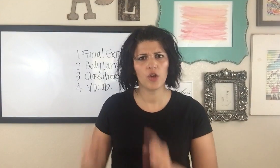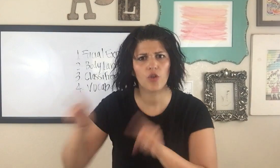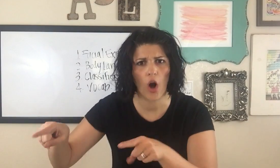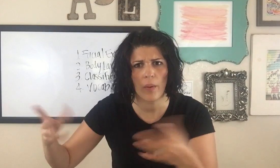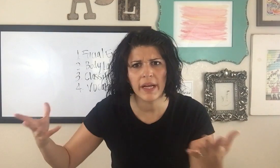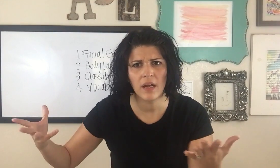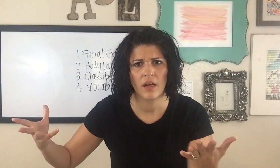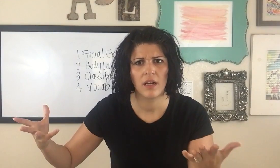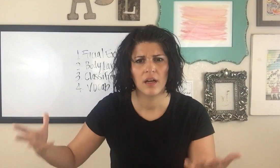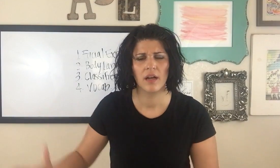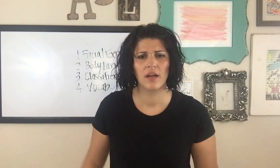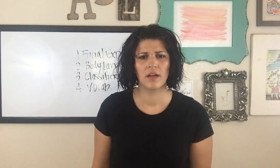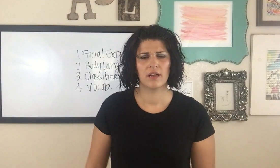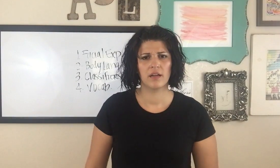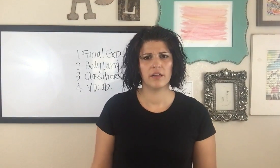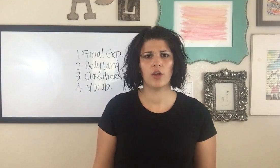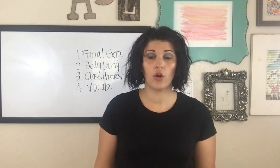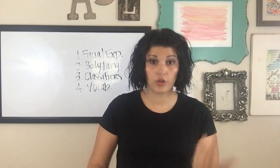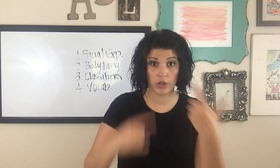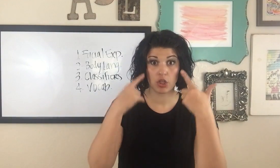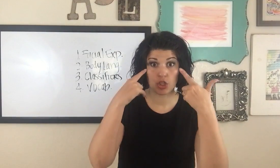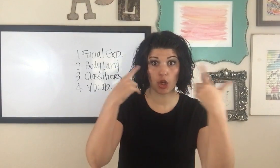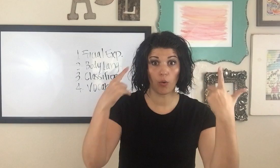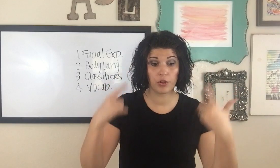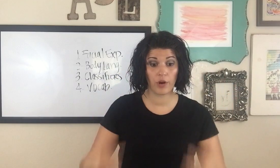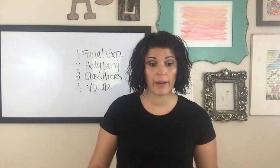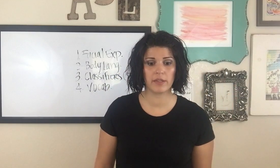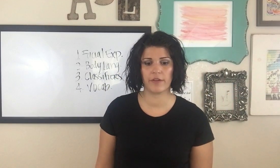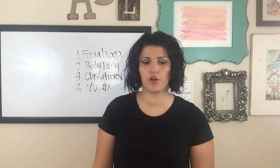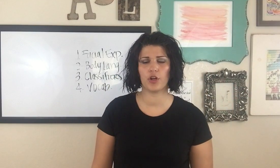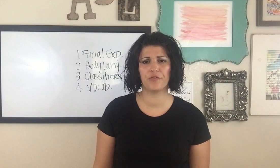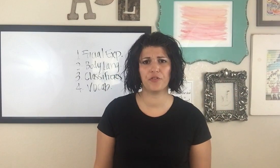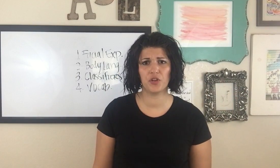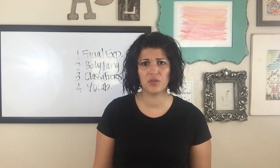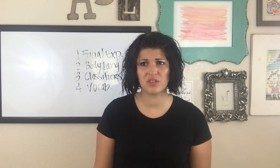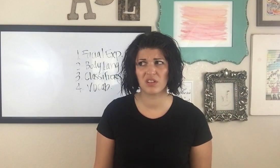are you going, you know, you show with your eyebrows. If you're confused,